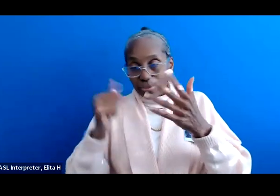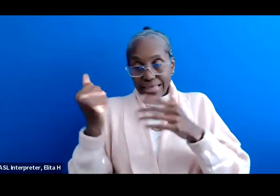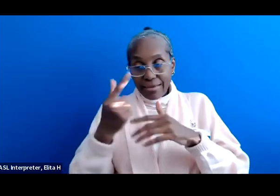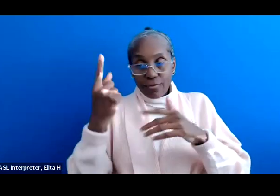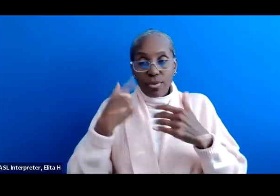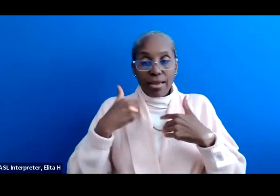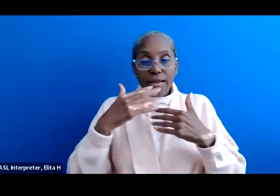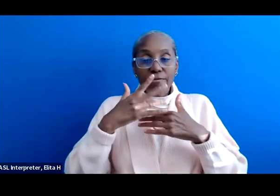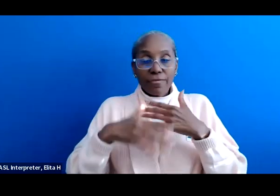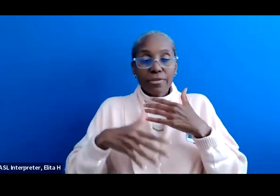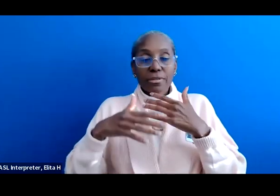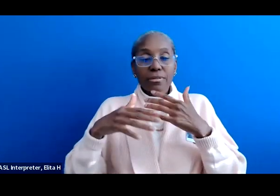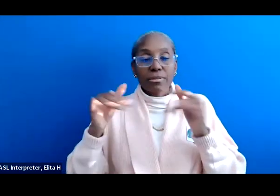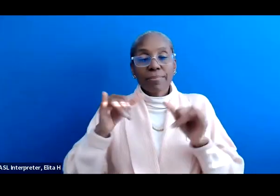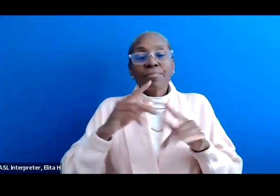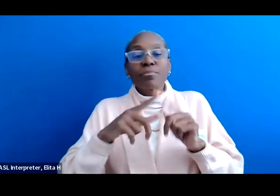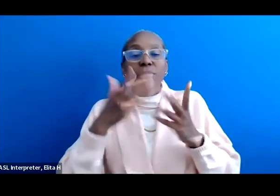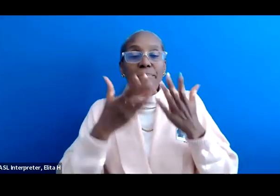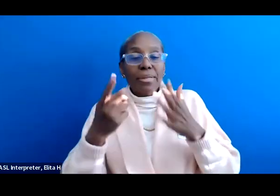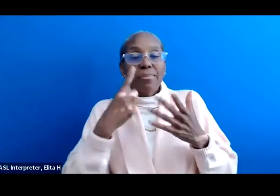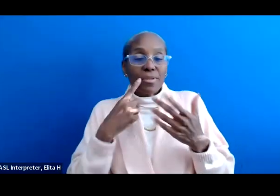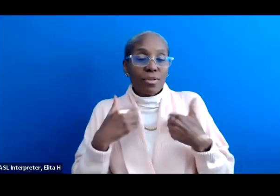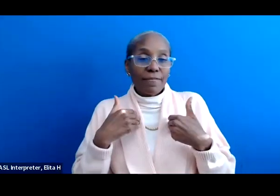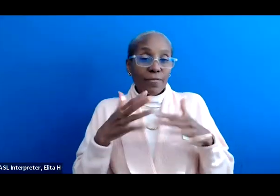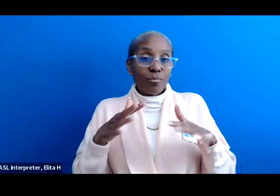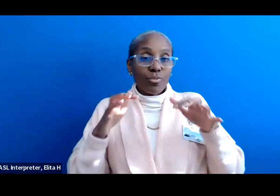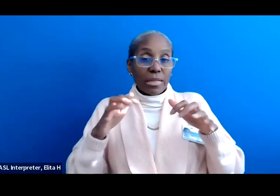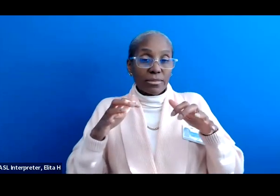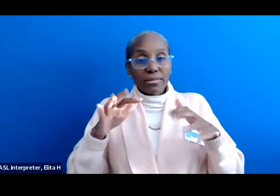But being that you might have paralysis, then the risks are